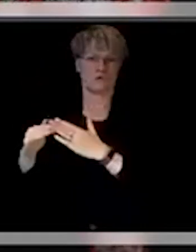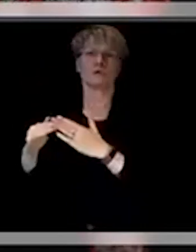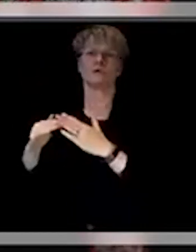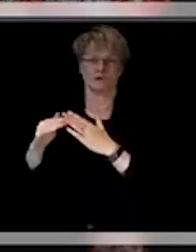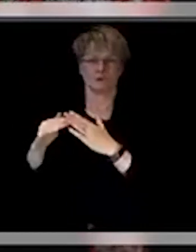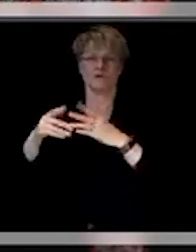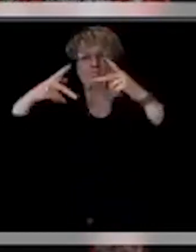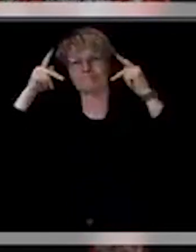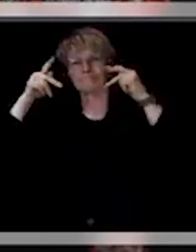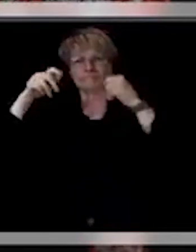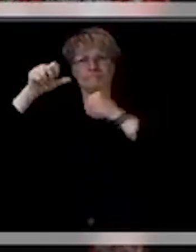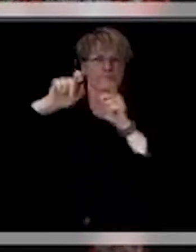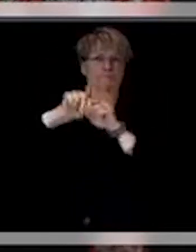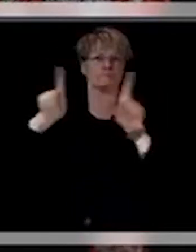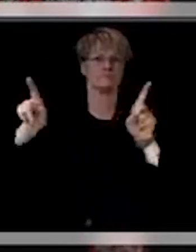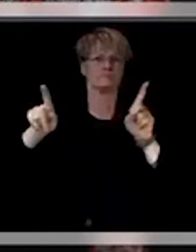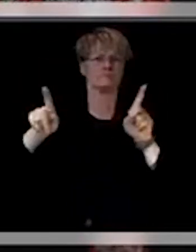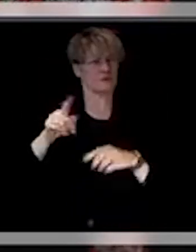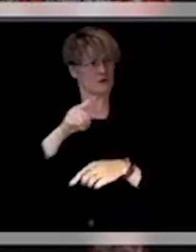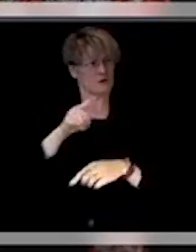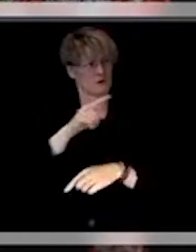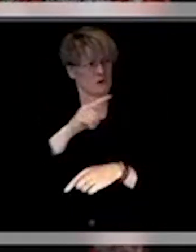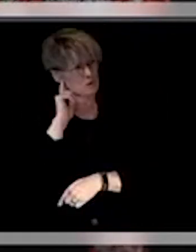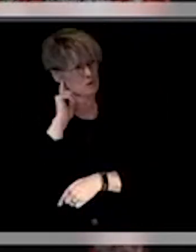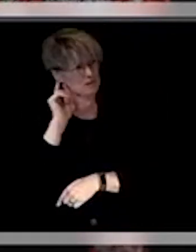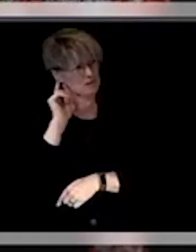You sound a little frustrated if not angry?